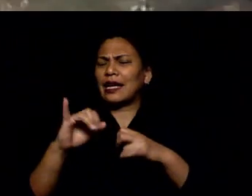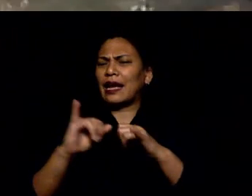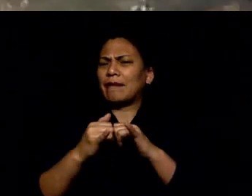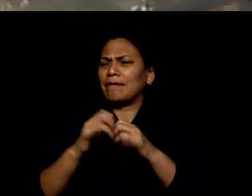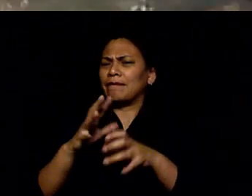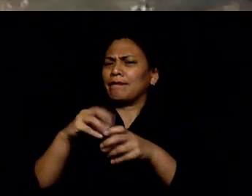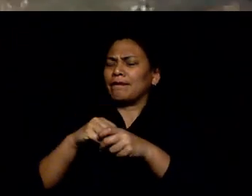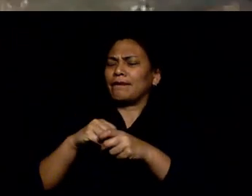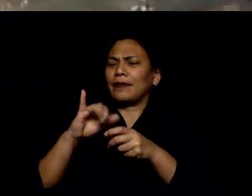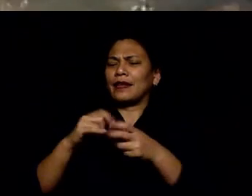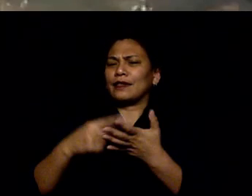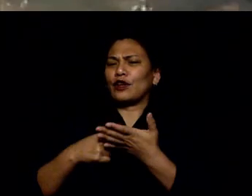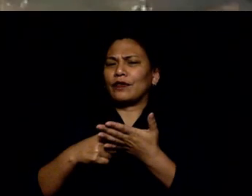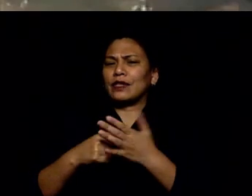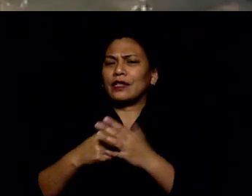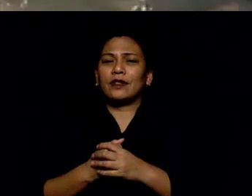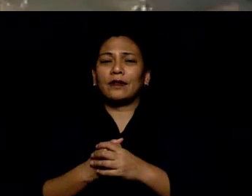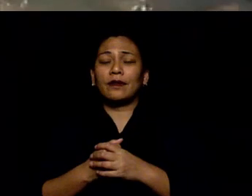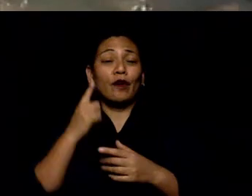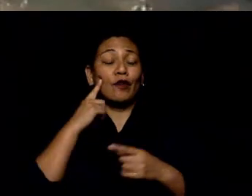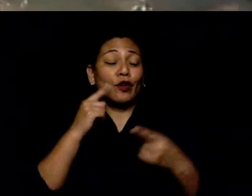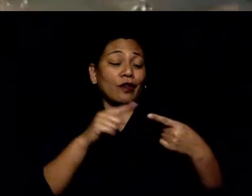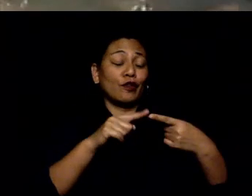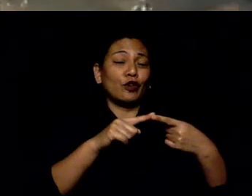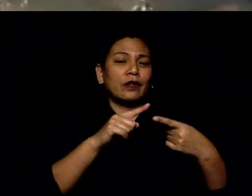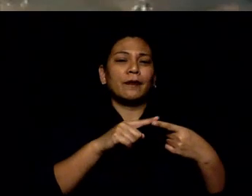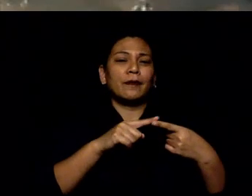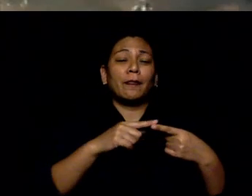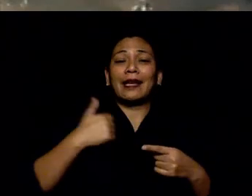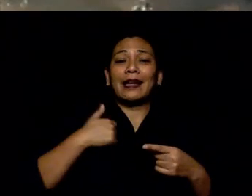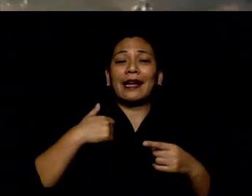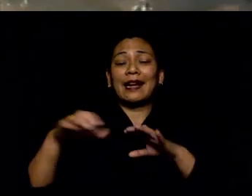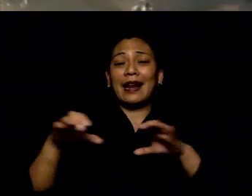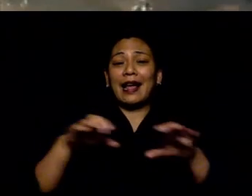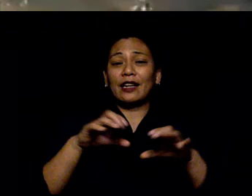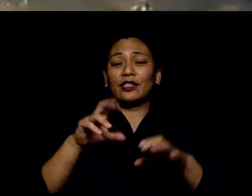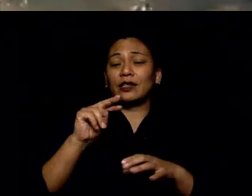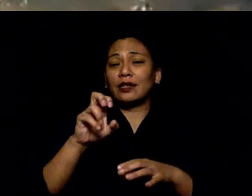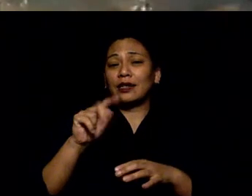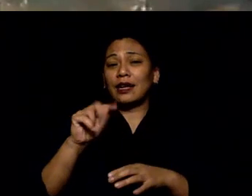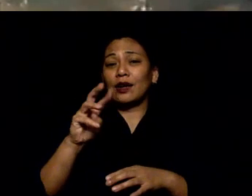Oh for the first, if you go to the Canadian Action Network, I'm sorry